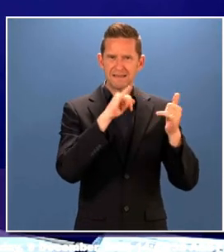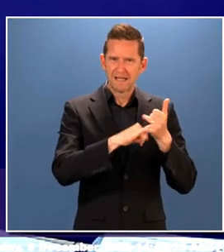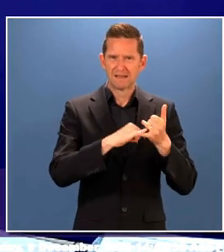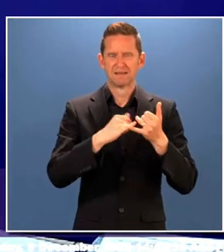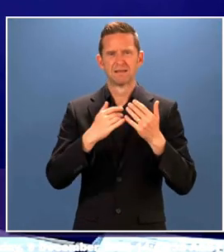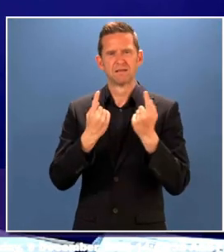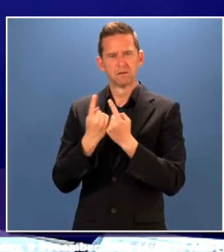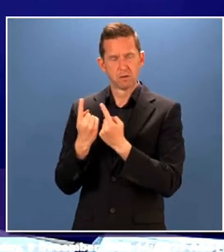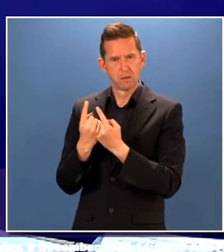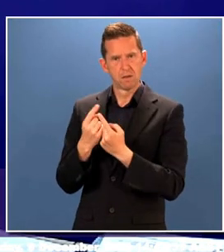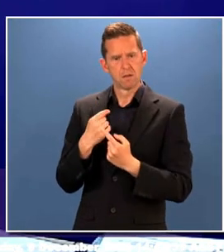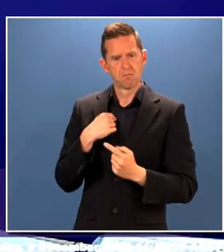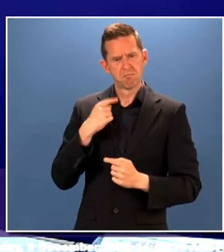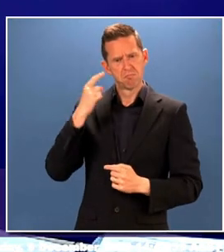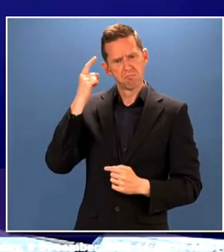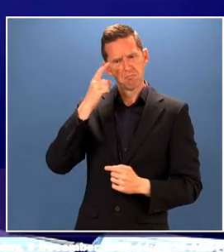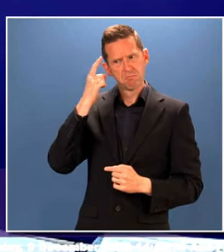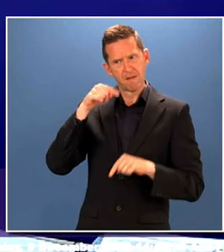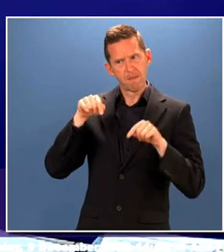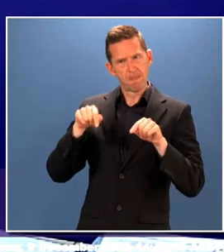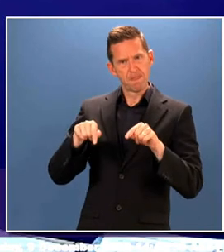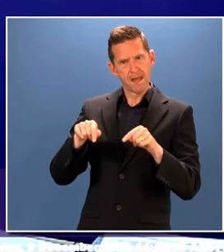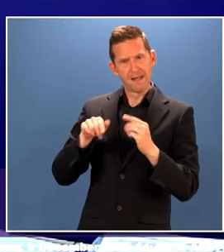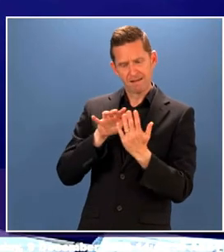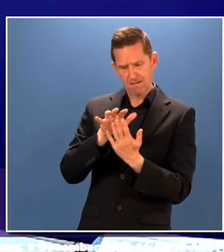Was that something, is that text on those issues? Is that something